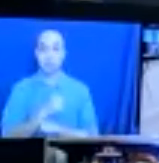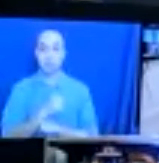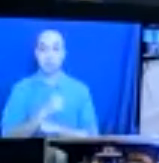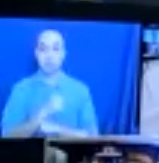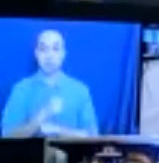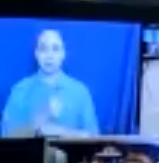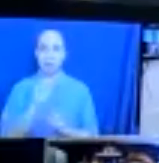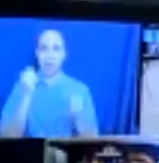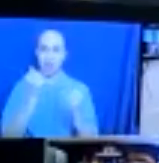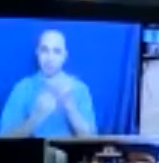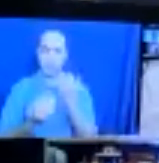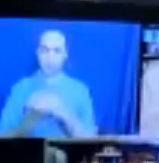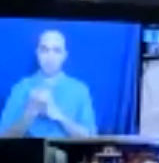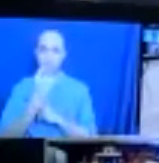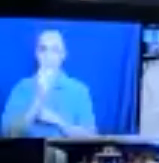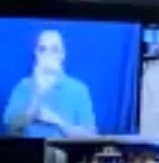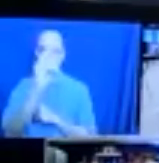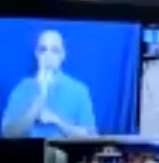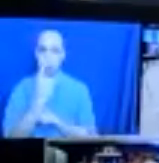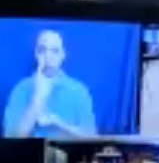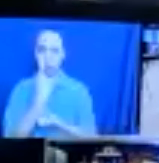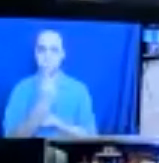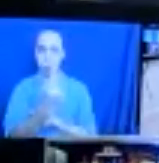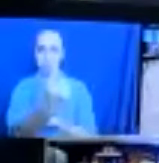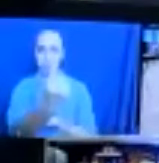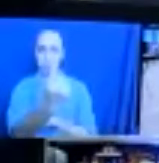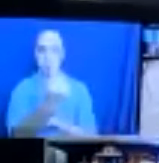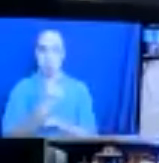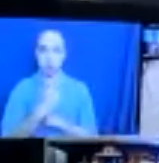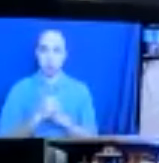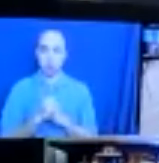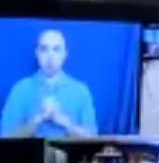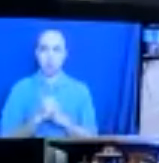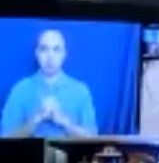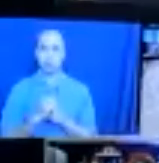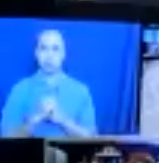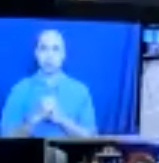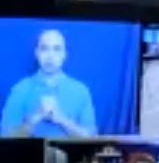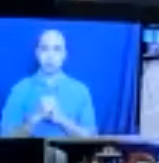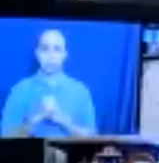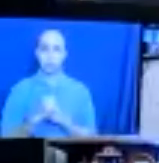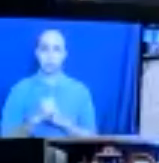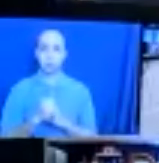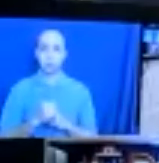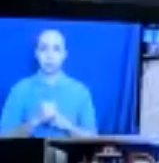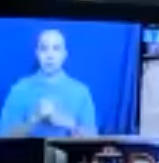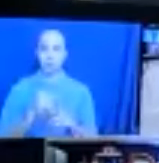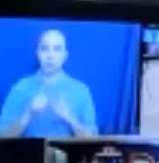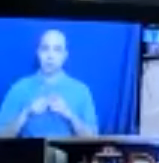SWORD, THE KICK IS COMING FROM.